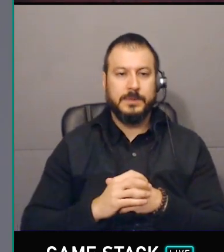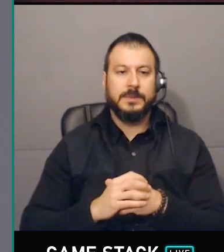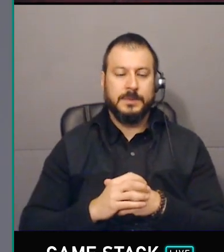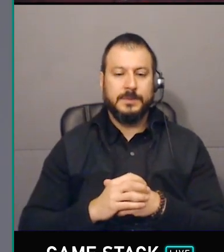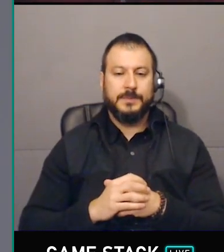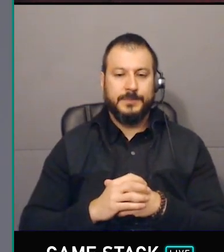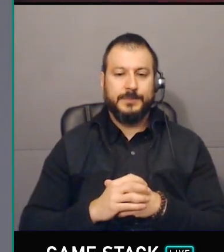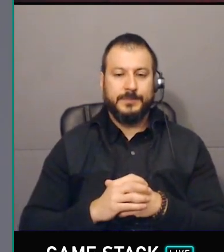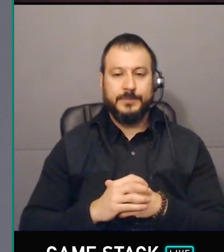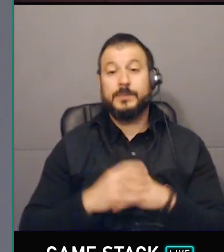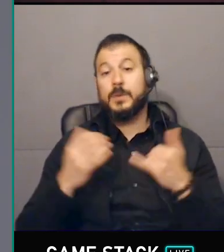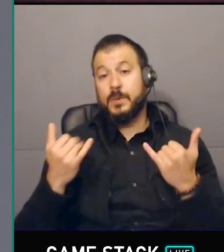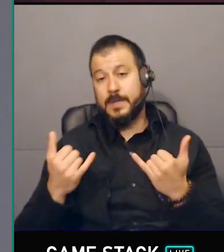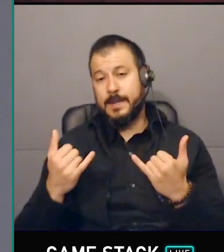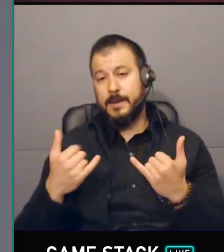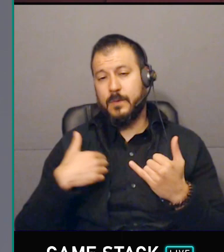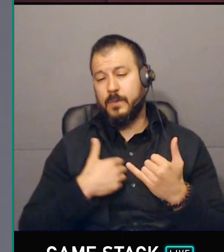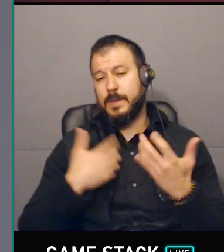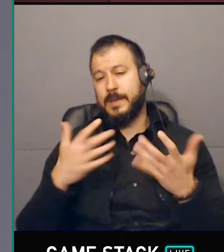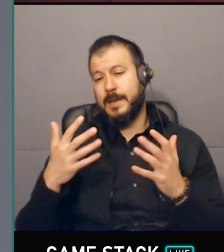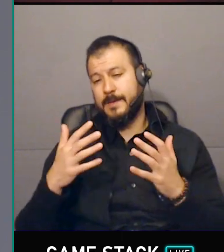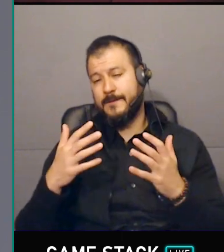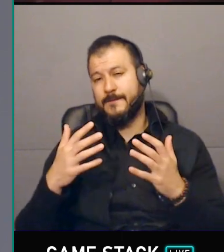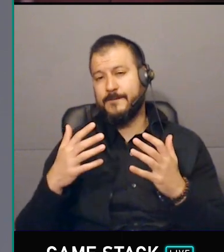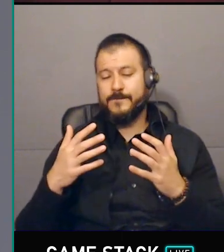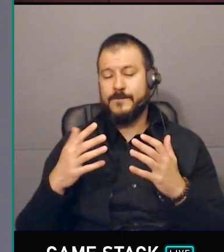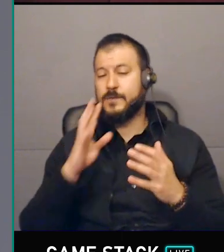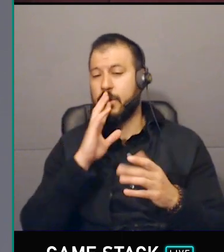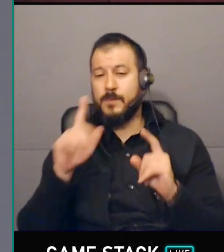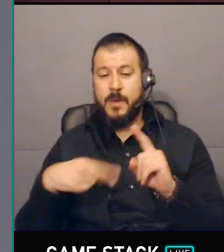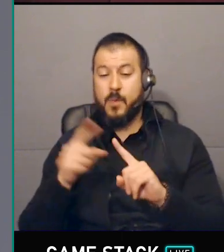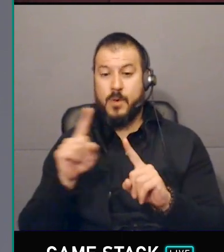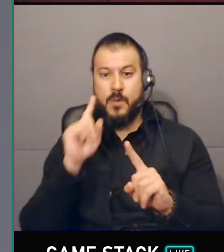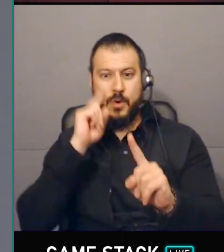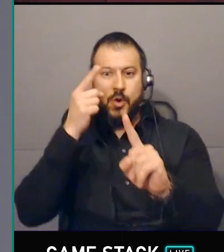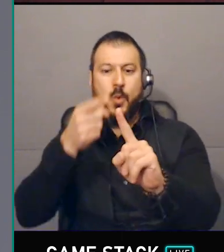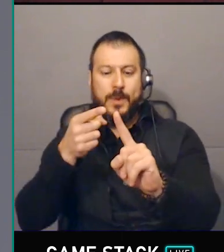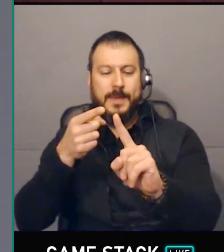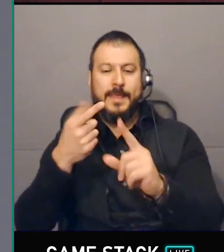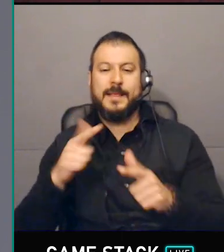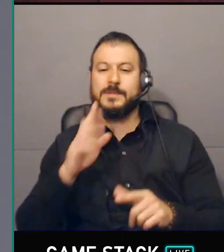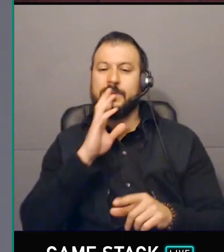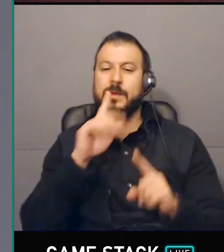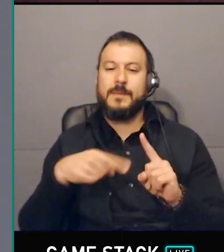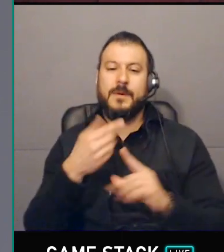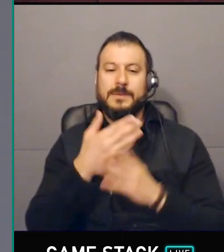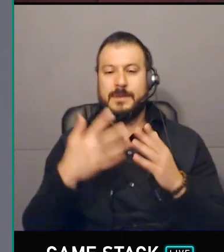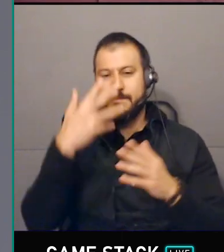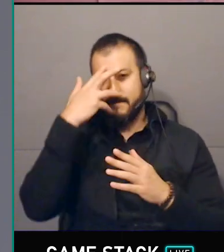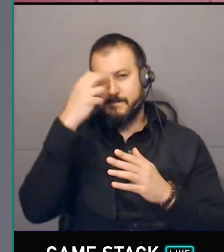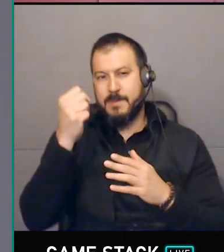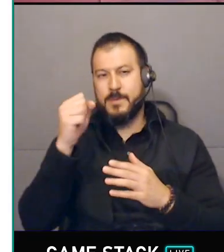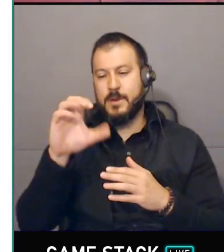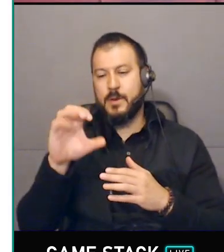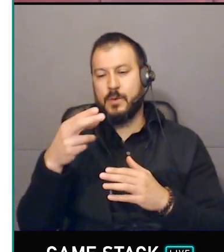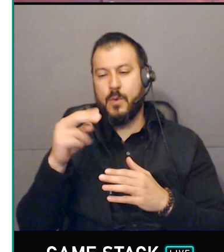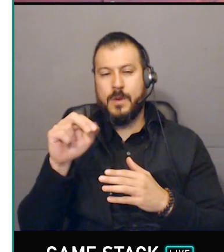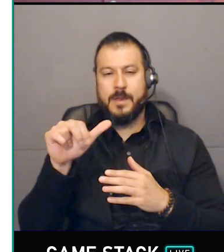Alright, so now that we've sort of talked about where we're going. Let's talk about some memory coherence issues, and the